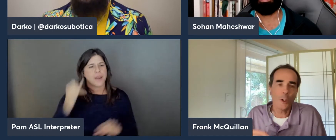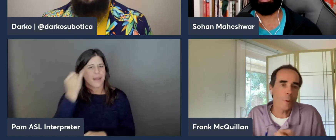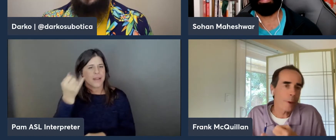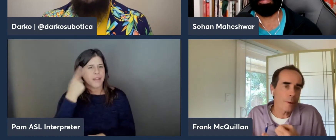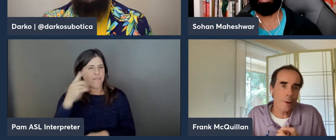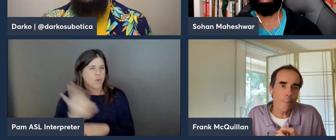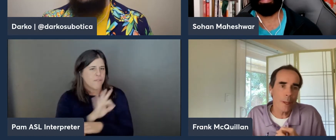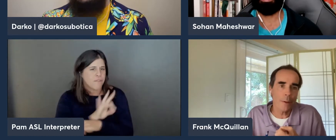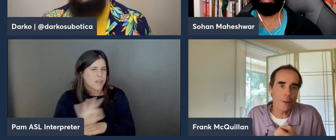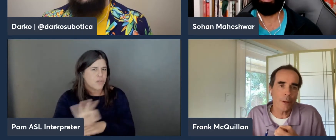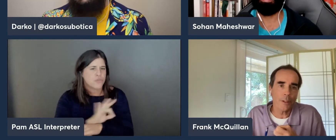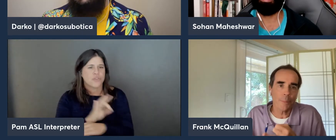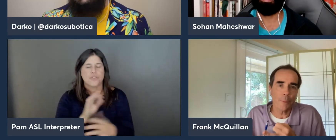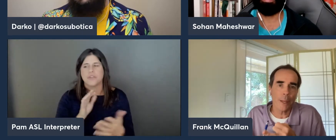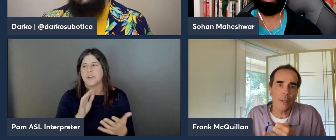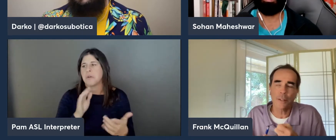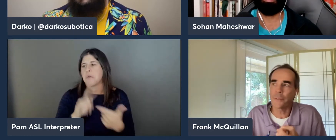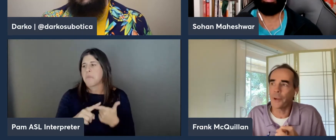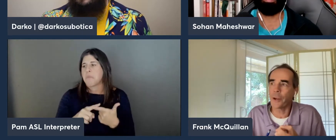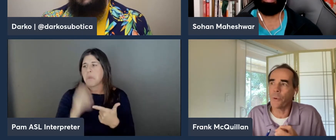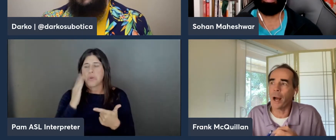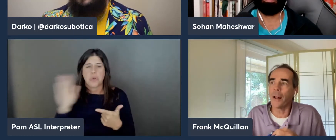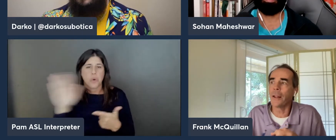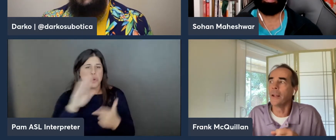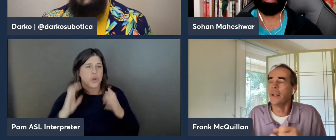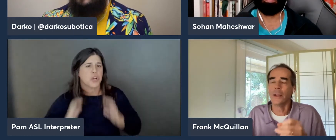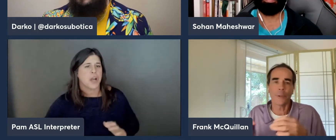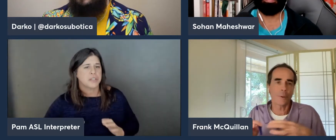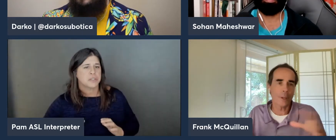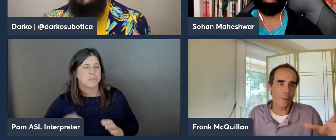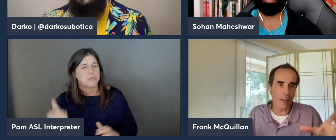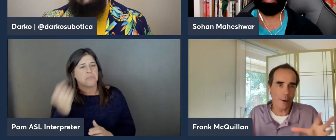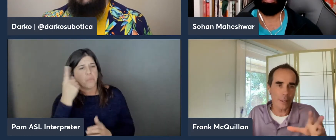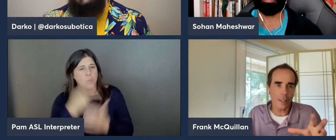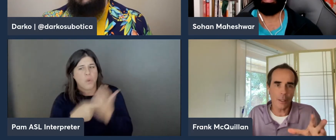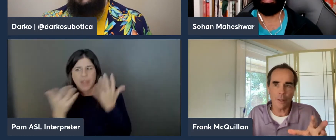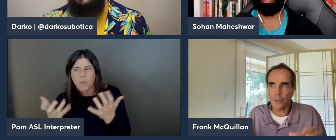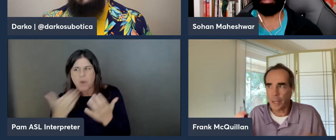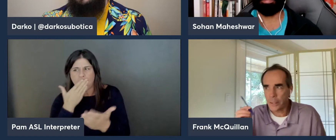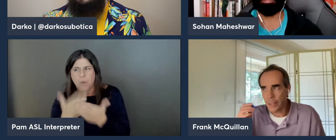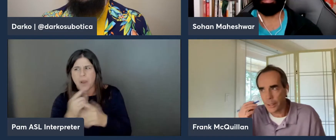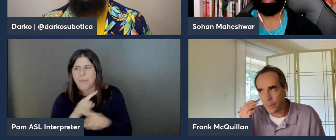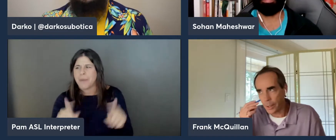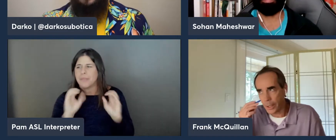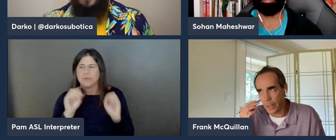You may know your customer base very well. There's really no guarantee. So testing is really key.